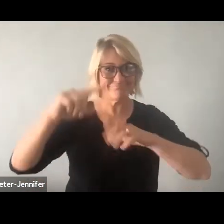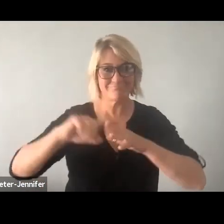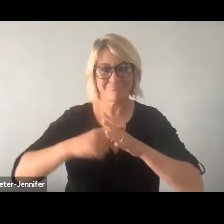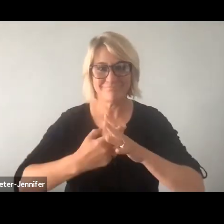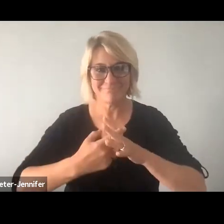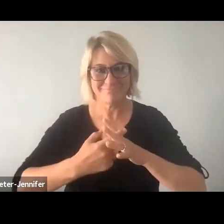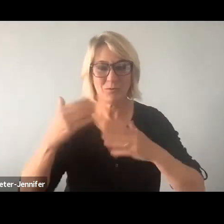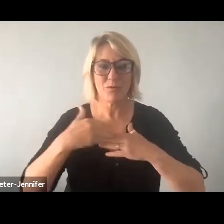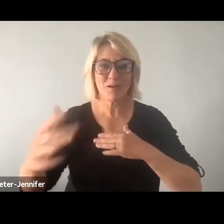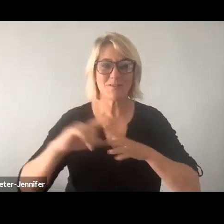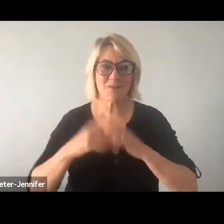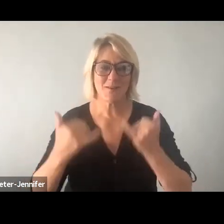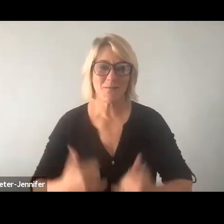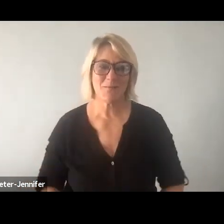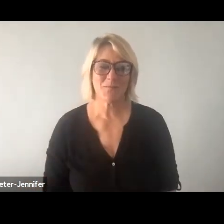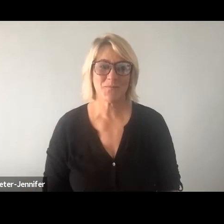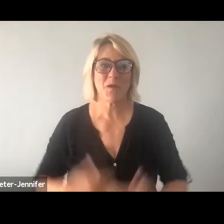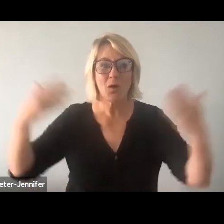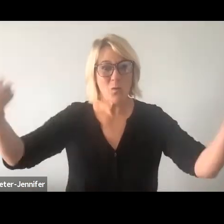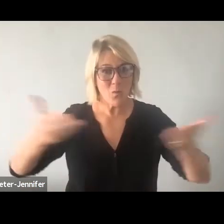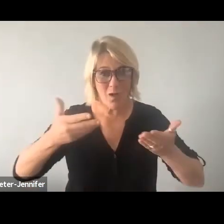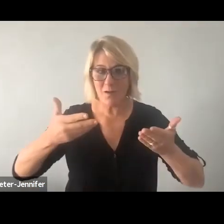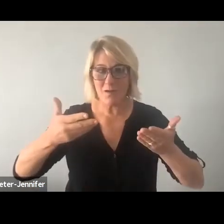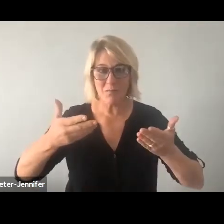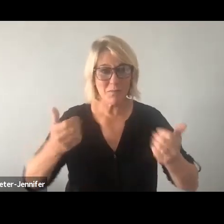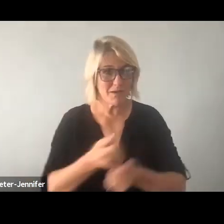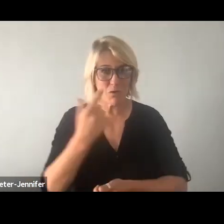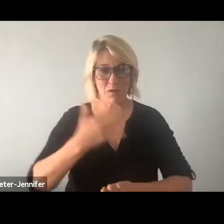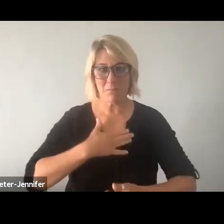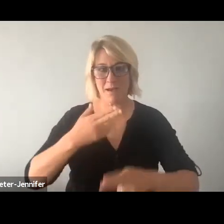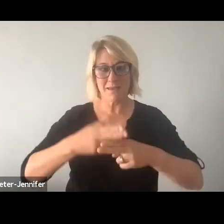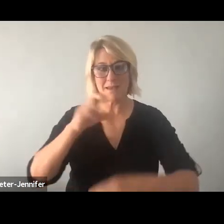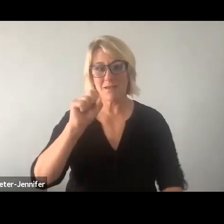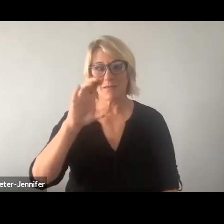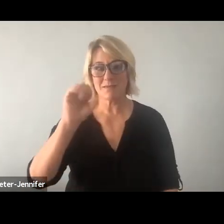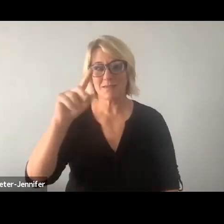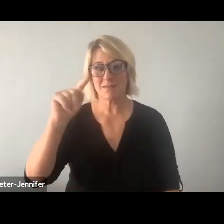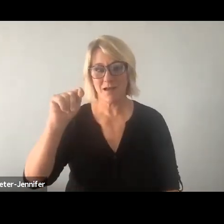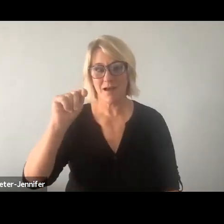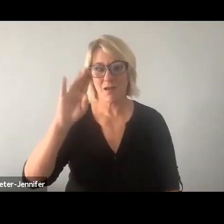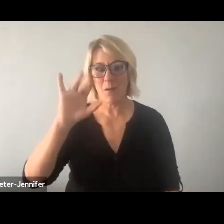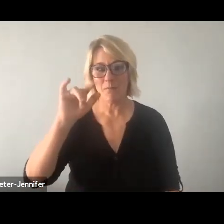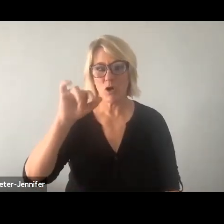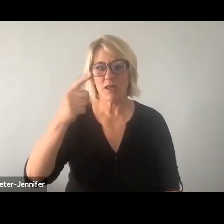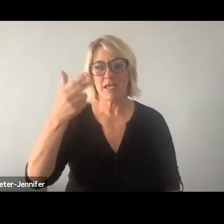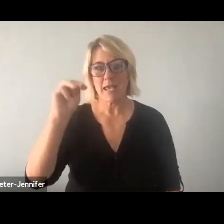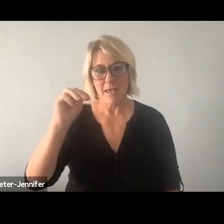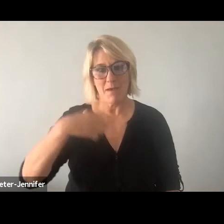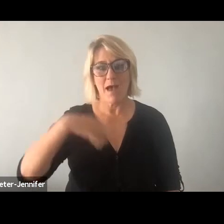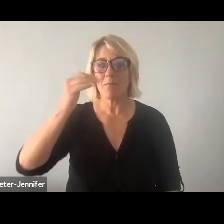Okay. Well, my clock is showing the top of the hour, so we'll go ahead and get started.